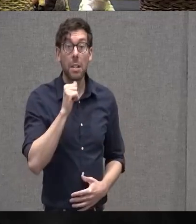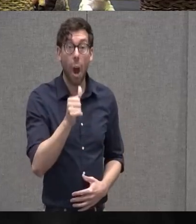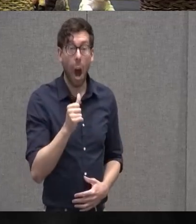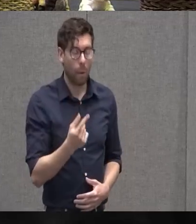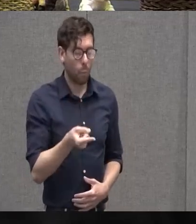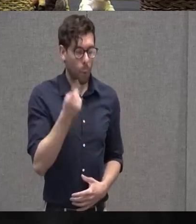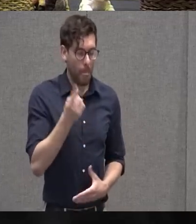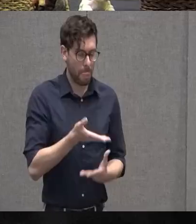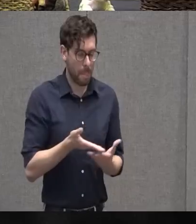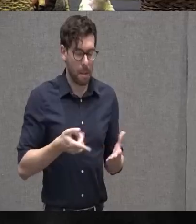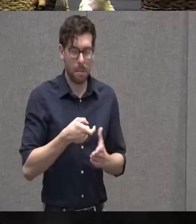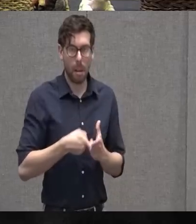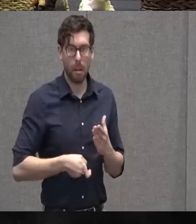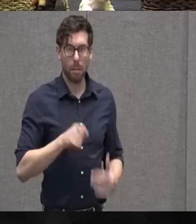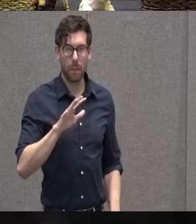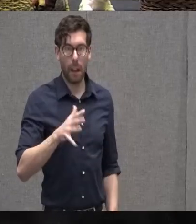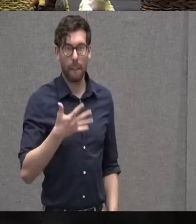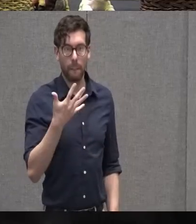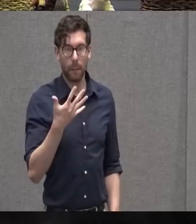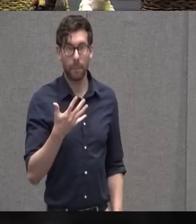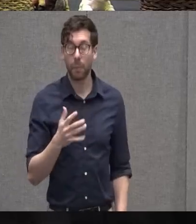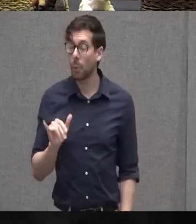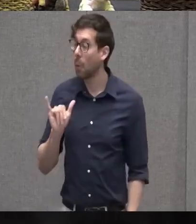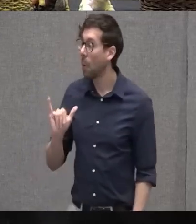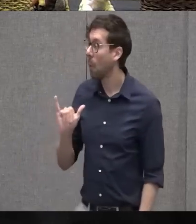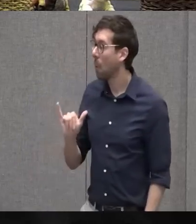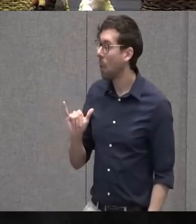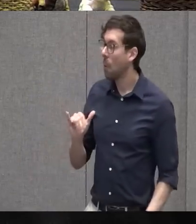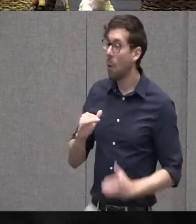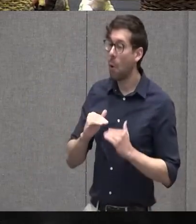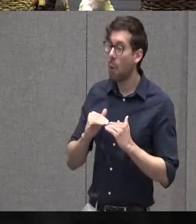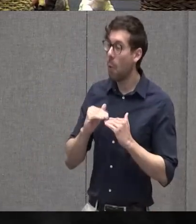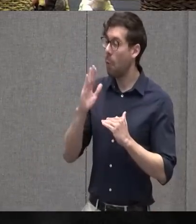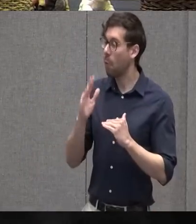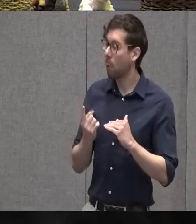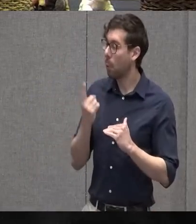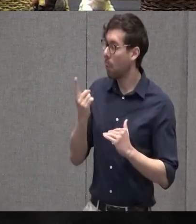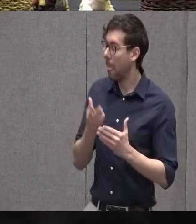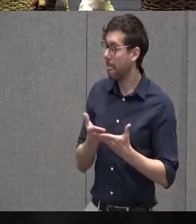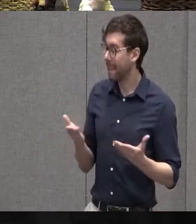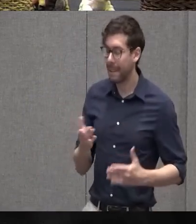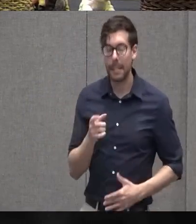How else could you do $5? - To more than one item? You have to at least have more than one.